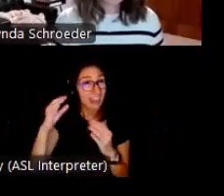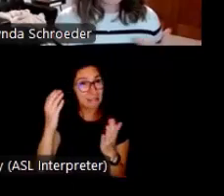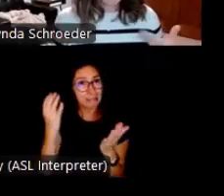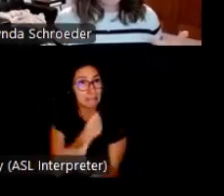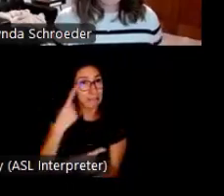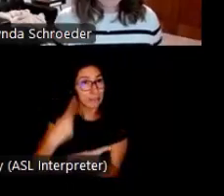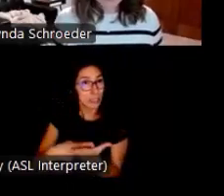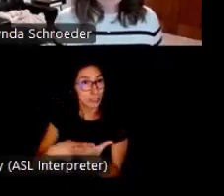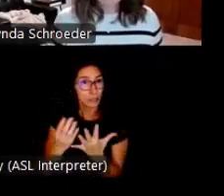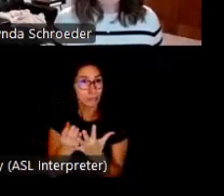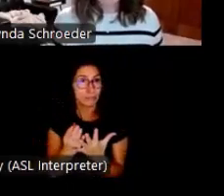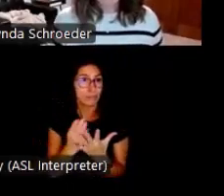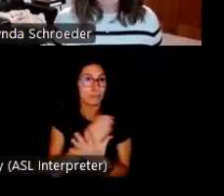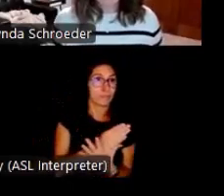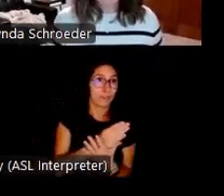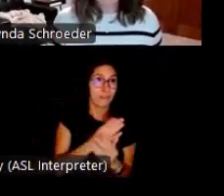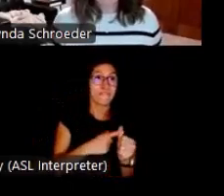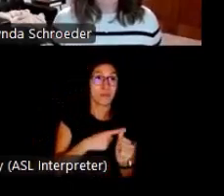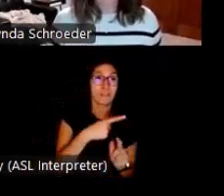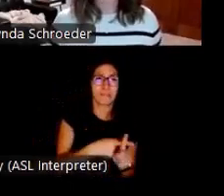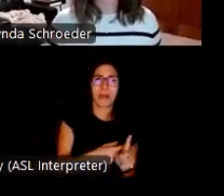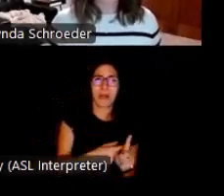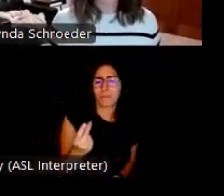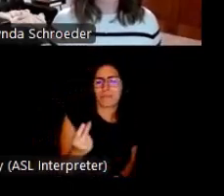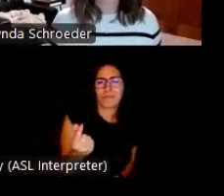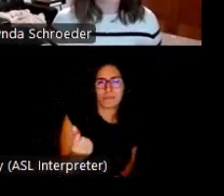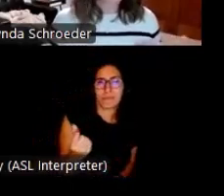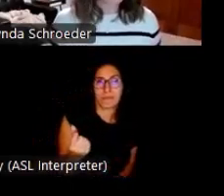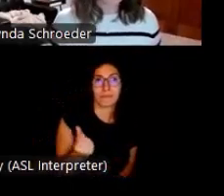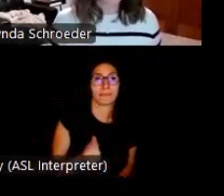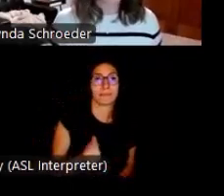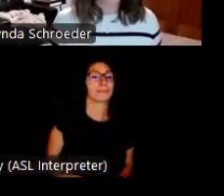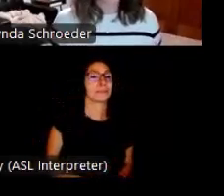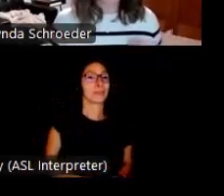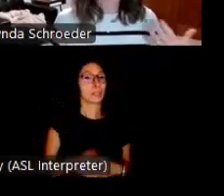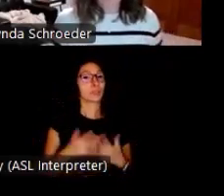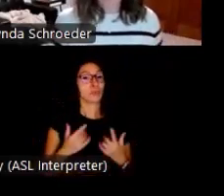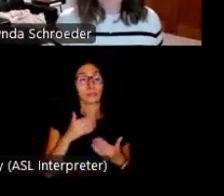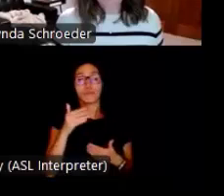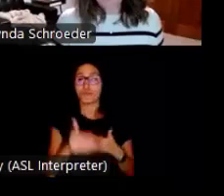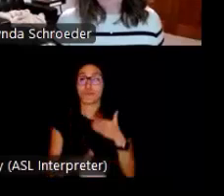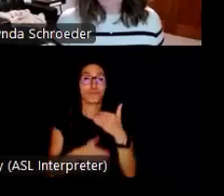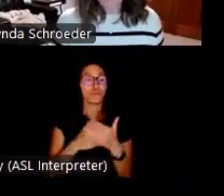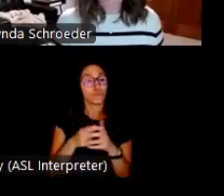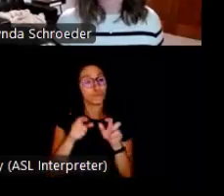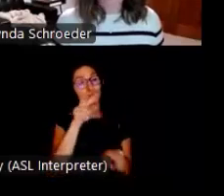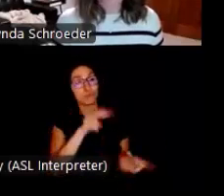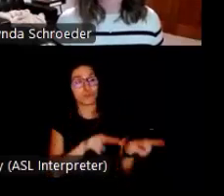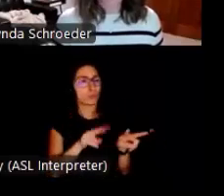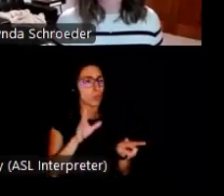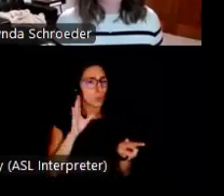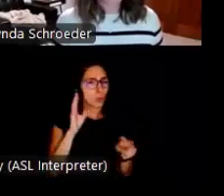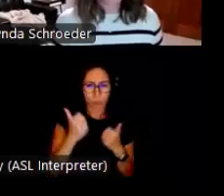And then as we started going through and figuring out which data will we look at, which results we share,